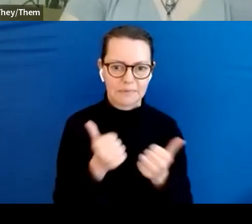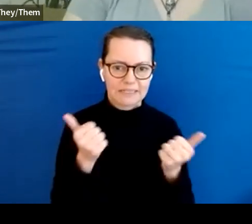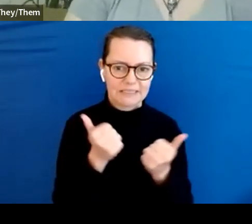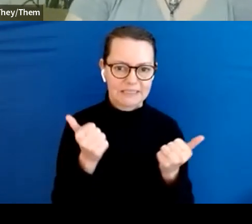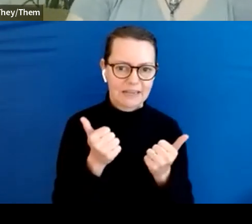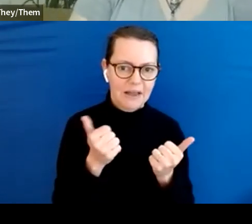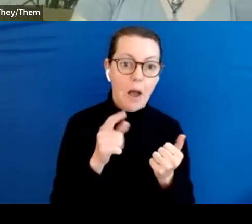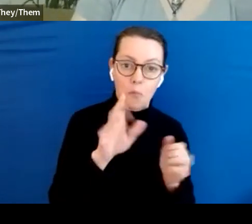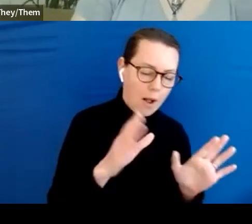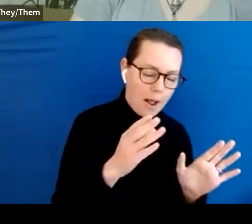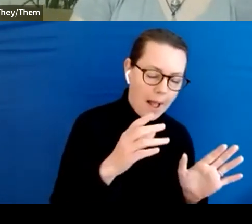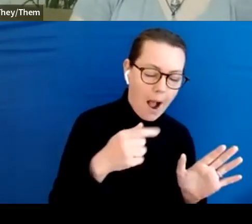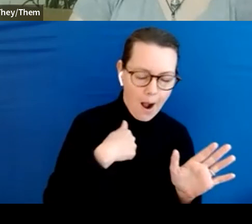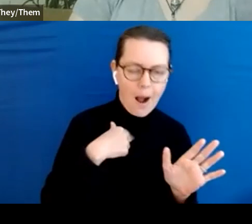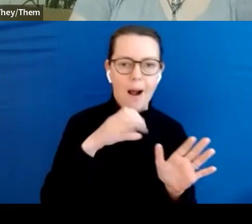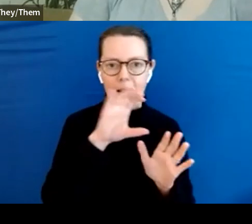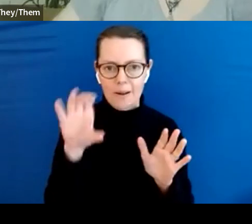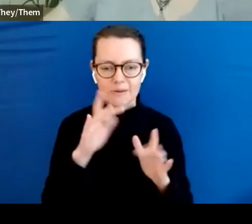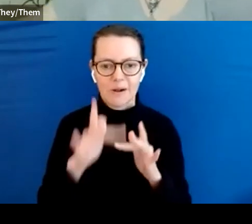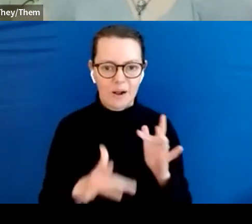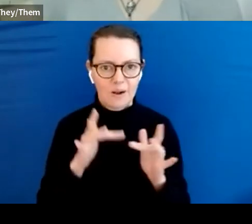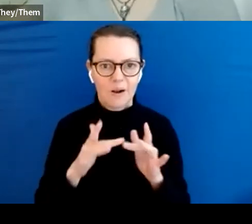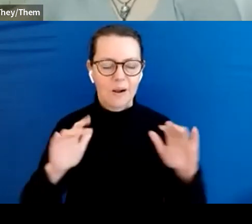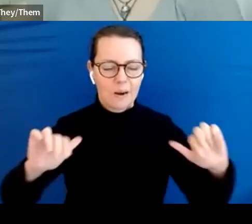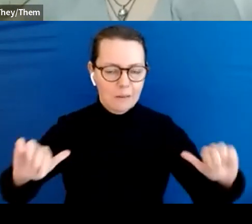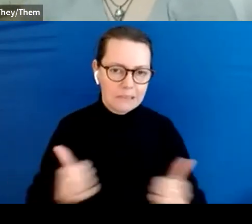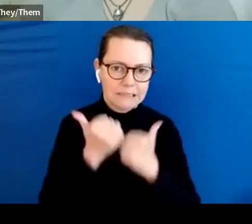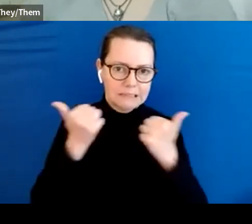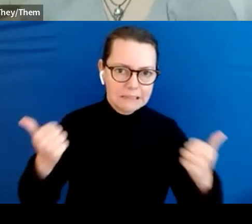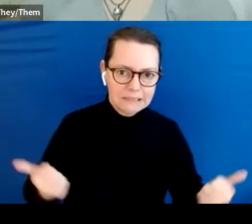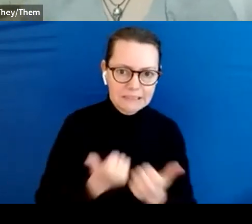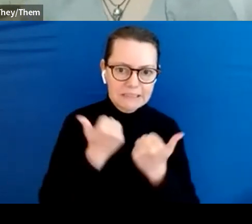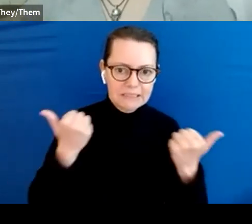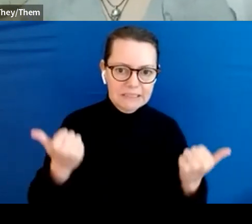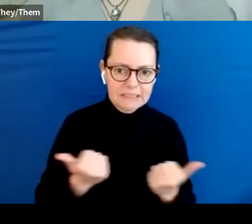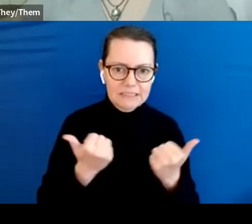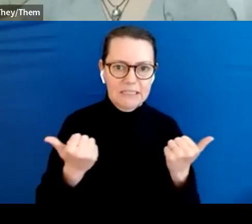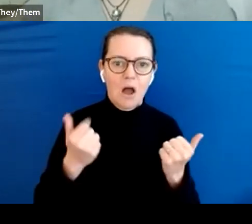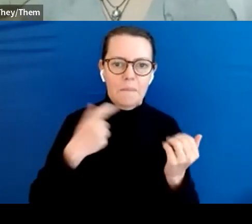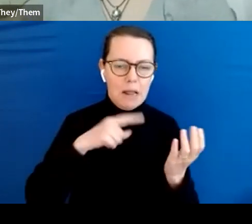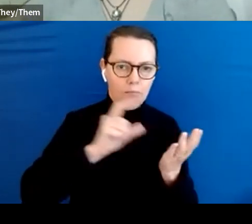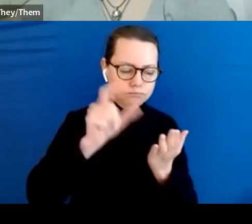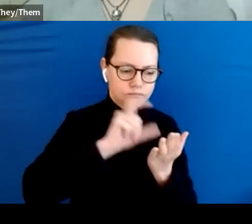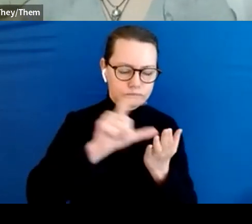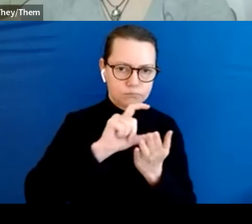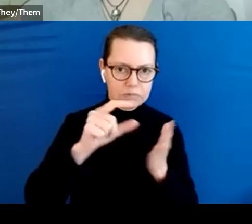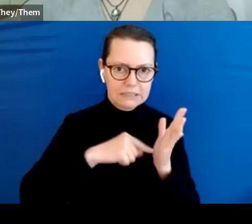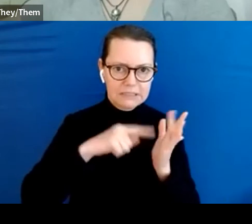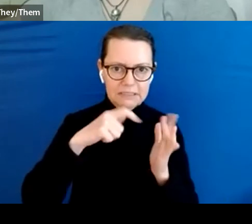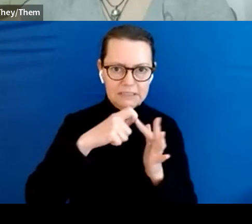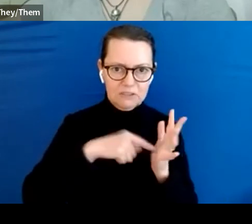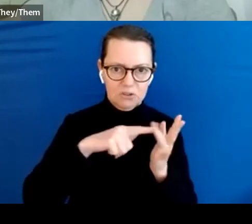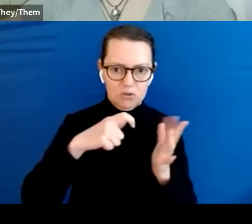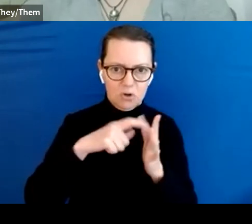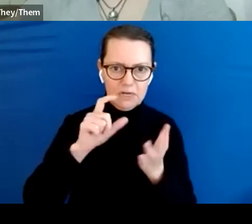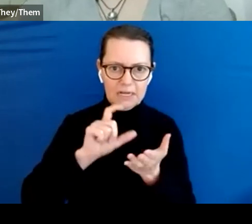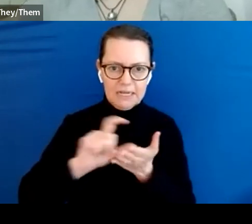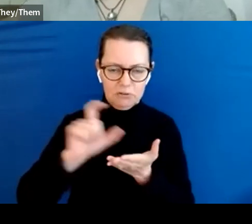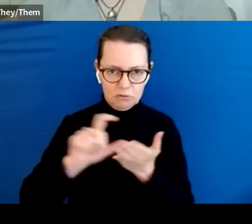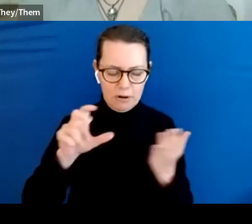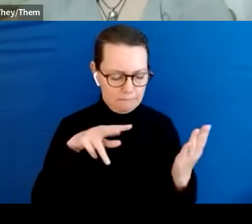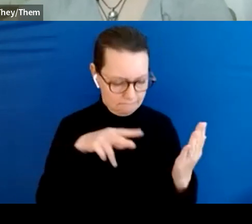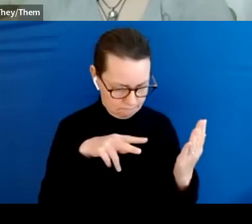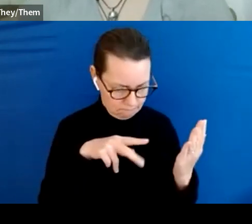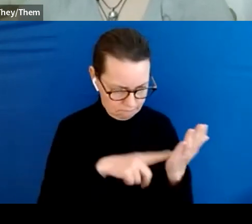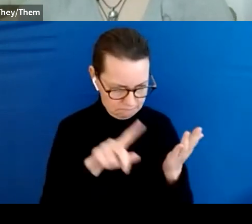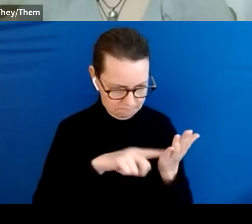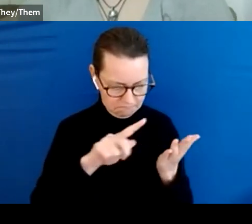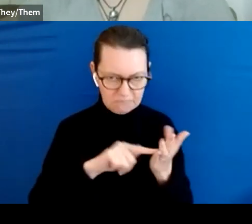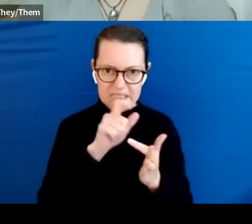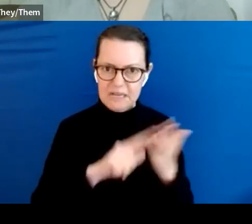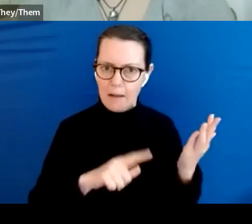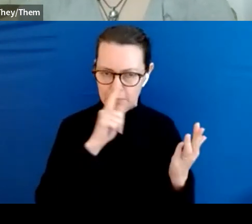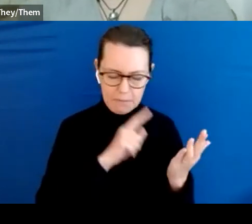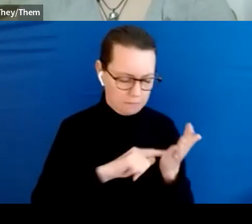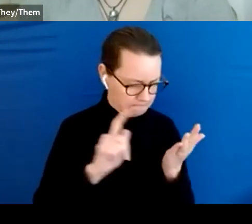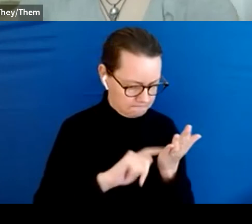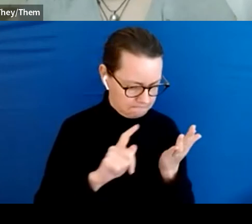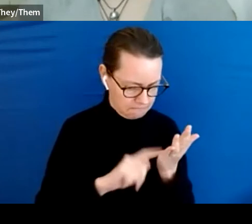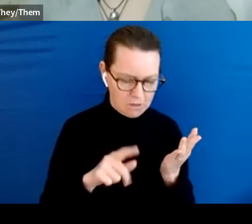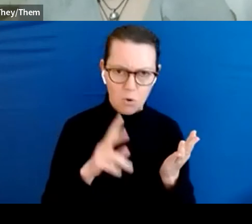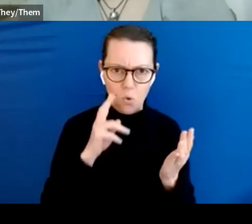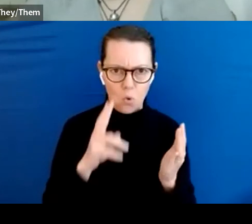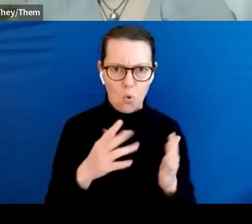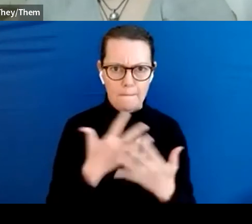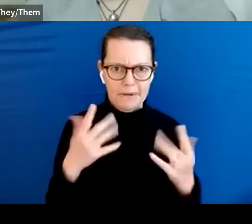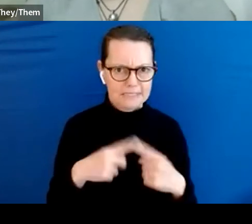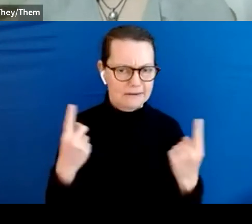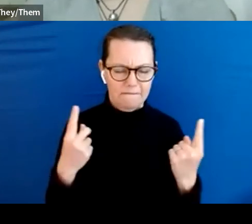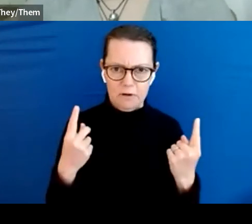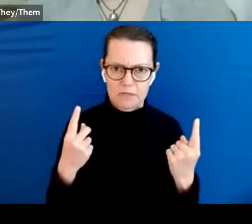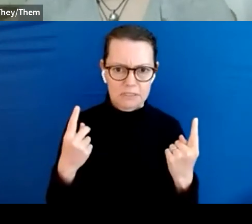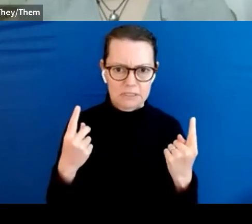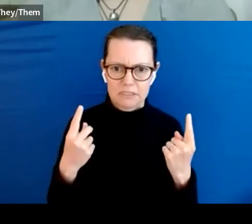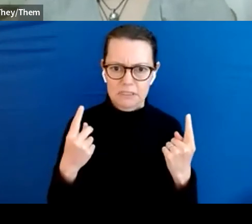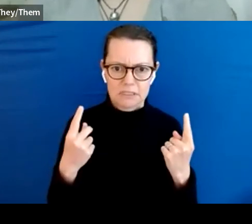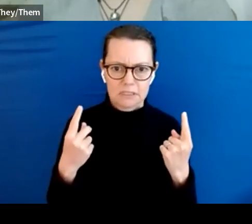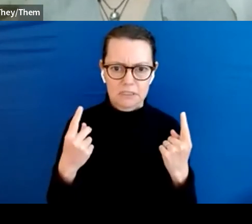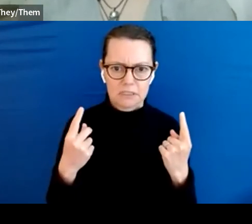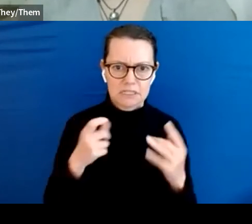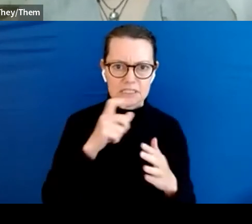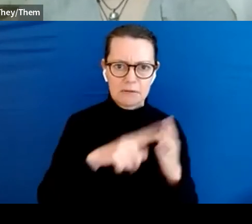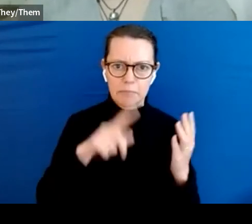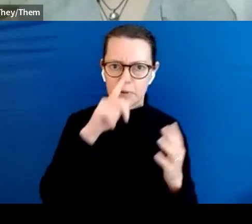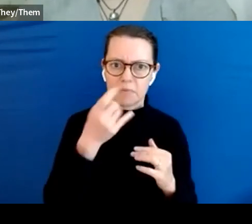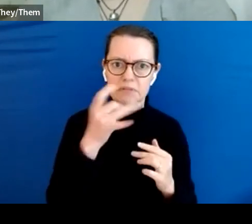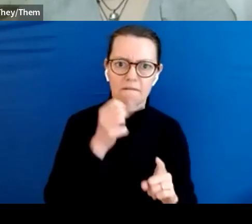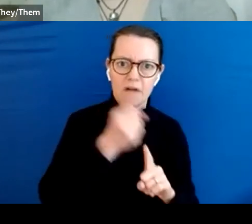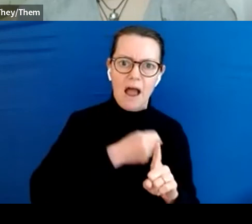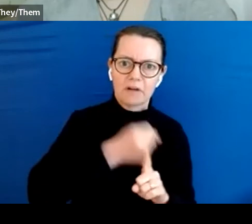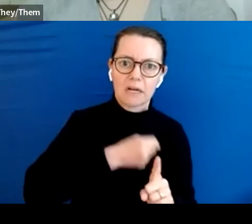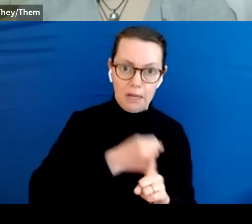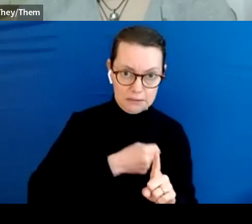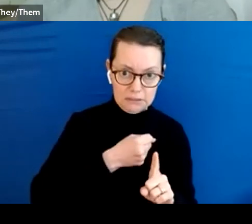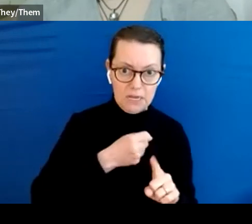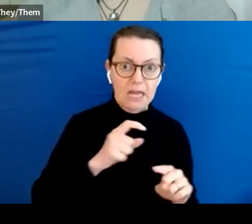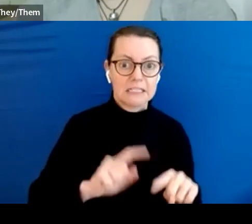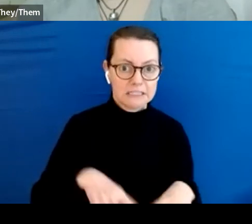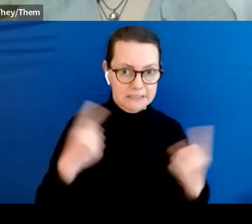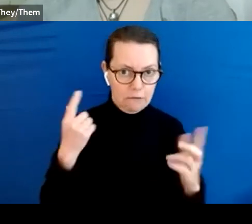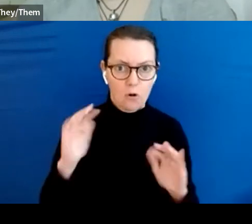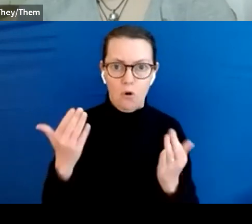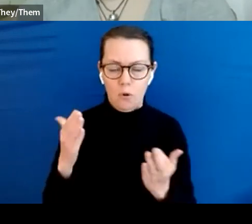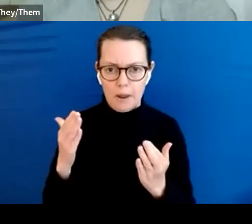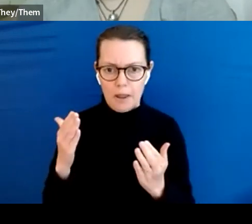Okay, maybe not obviously you guys, I'm online a lot, especially on took an Instagram where a lot of, like the disabled community exists. And there's a stark difference between the community of disabled people who are advocating for themselves, versus